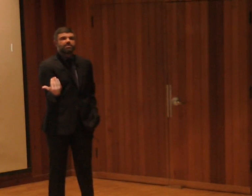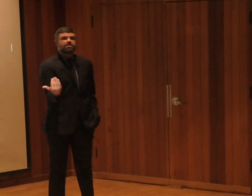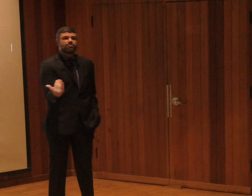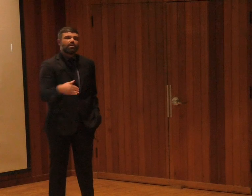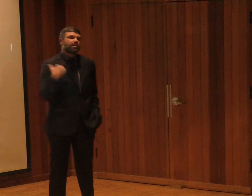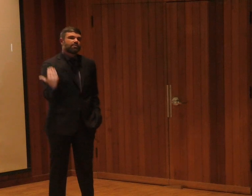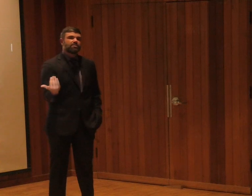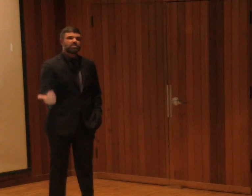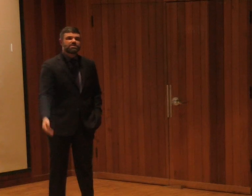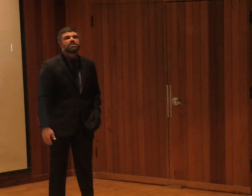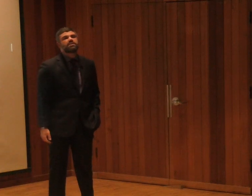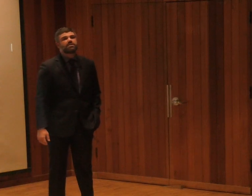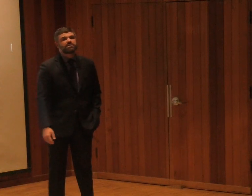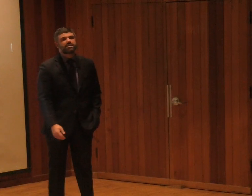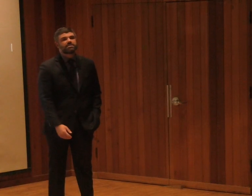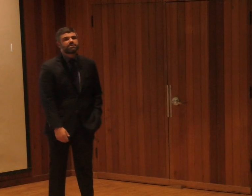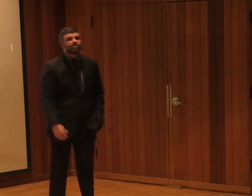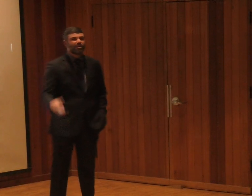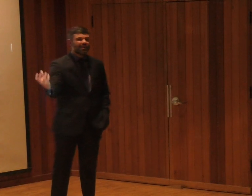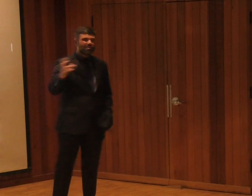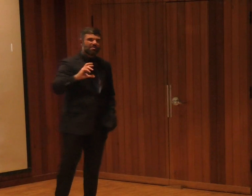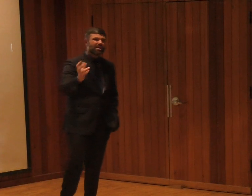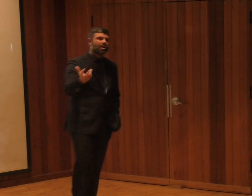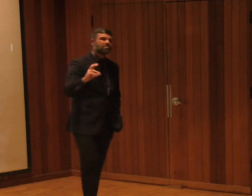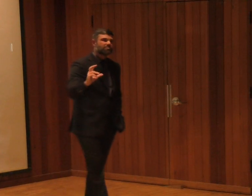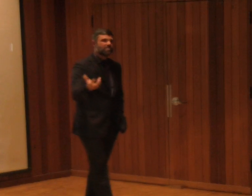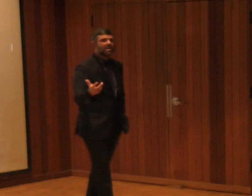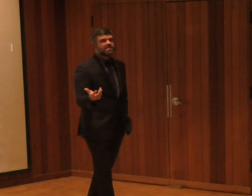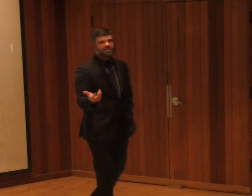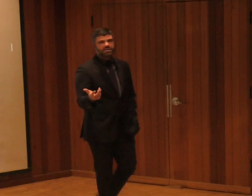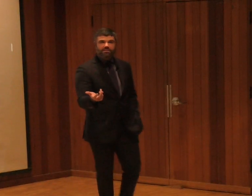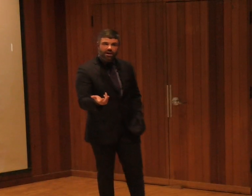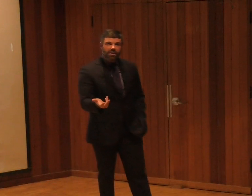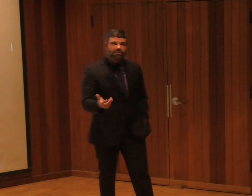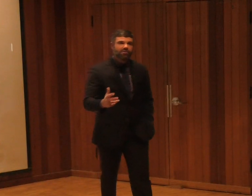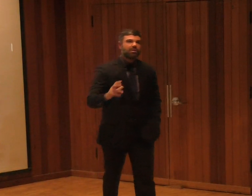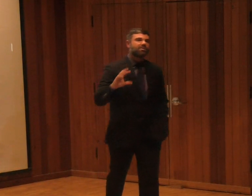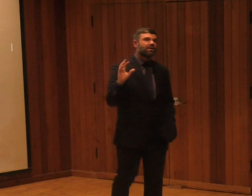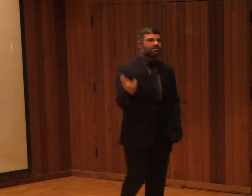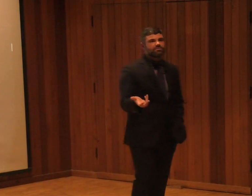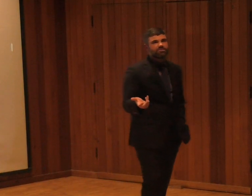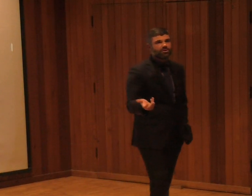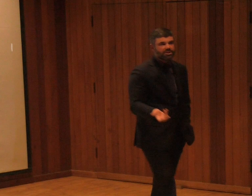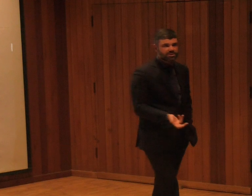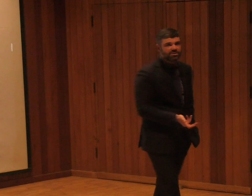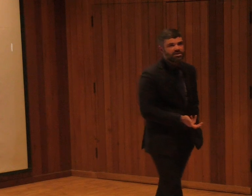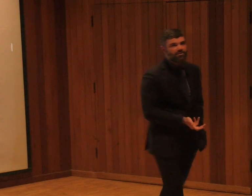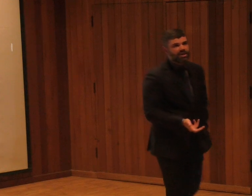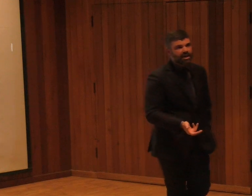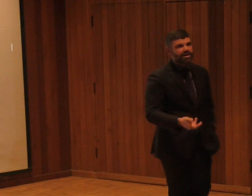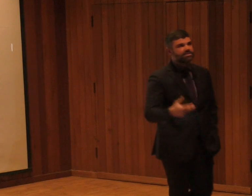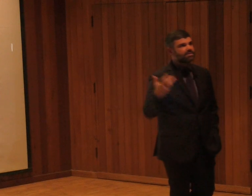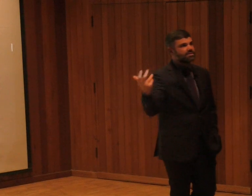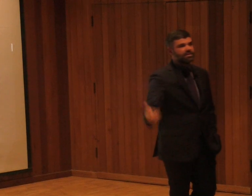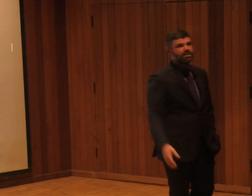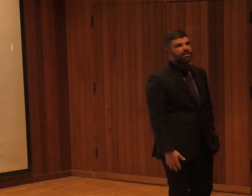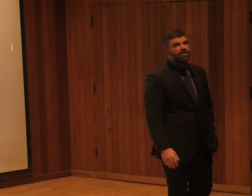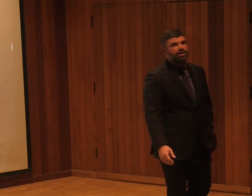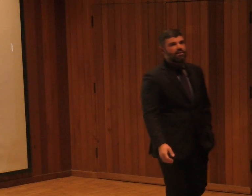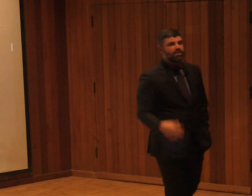and you are kind of complicit in it, in a sense. So, maybe it comes from the identity of the author, maybe it comes from the question that they wanna ask,